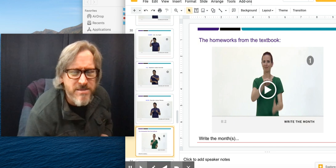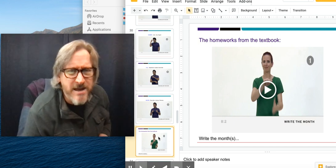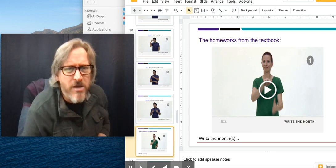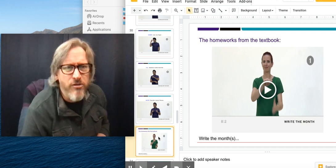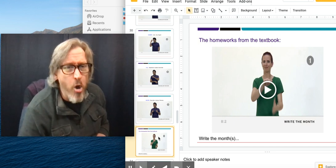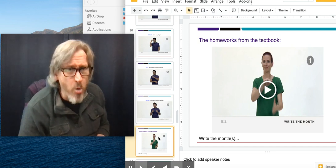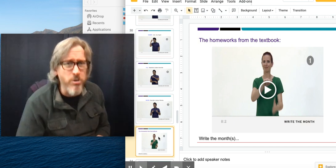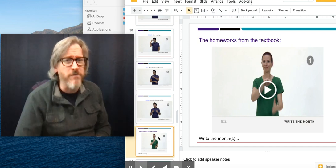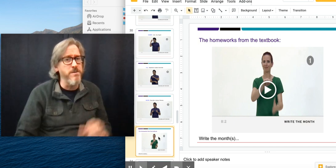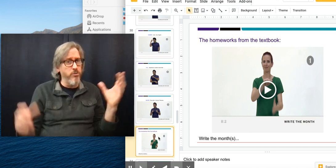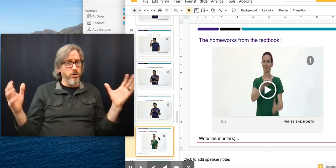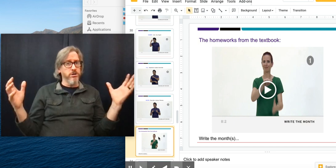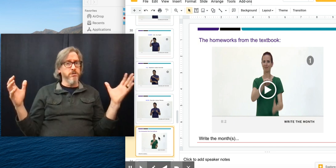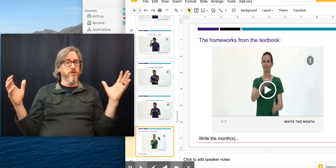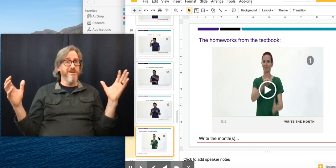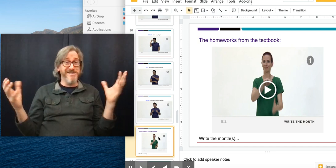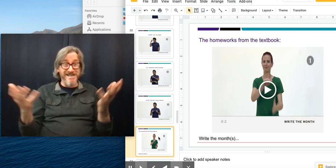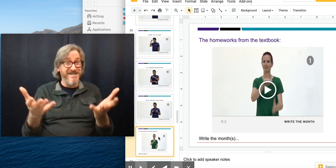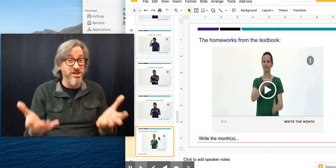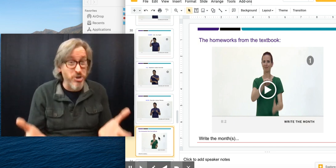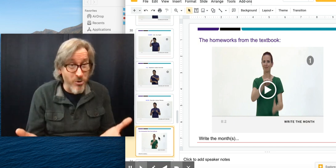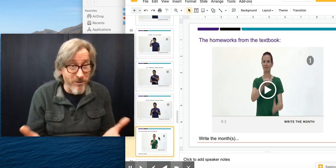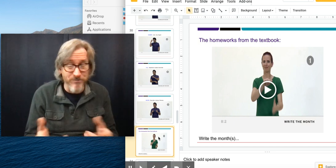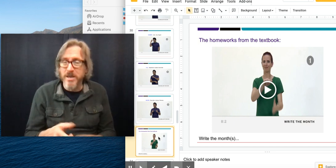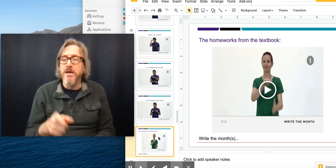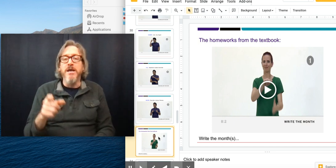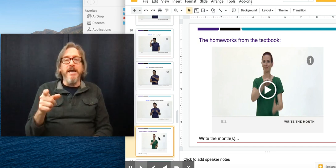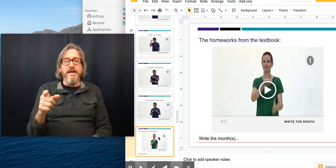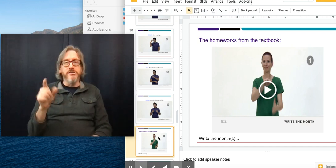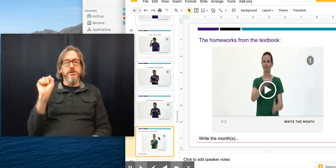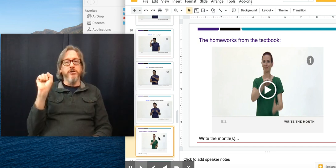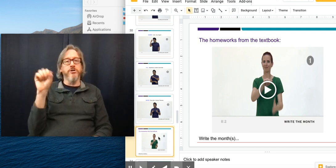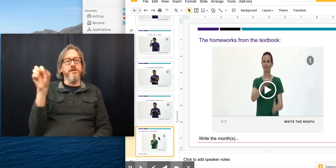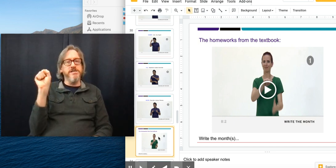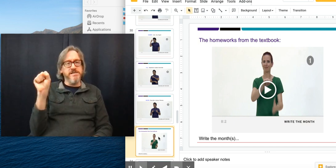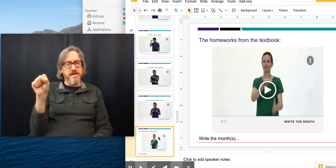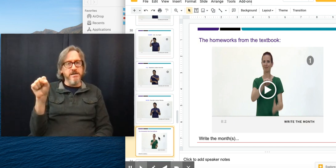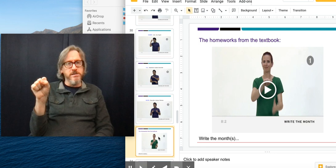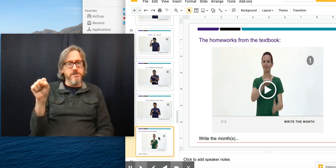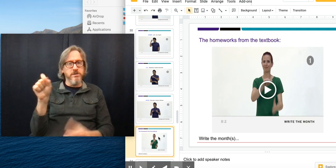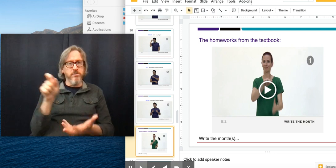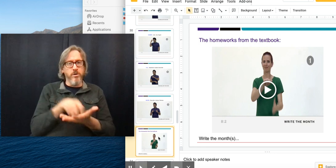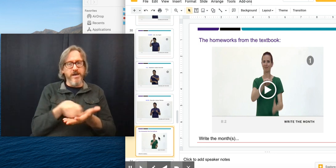and the homework from the book as I said this is a short one is you're going to see a sentence where